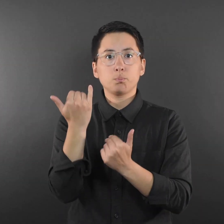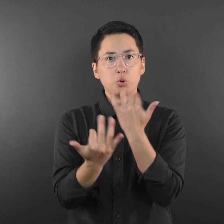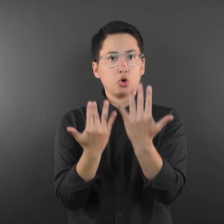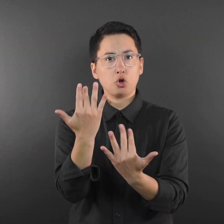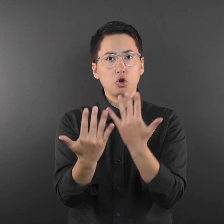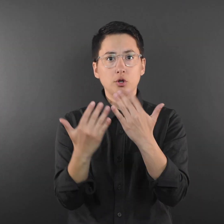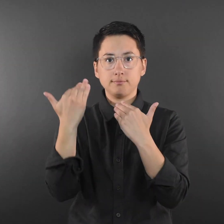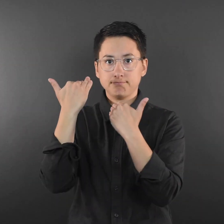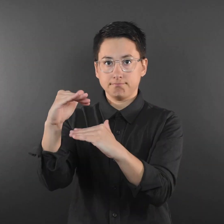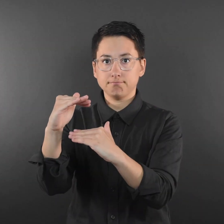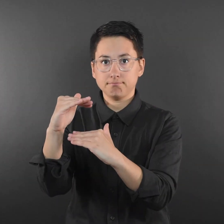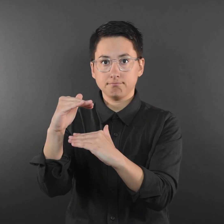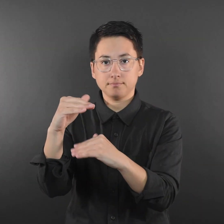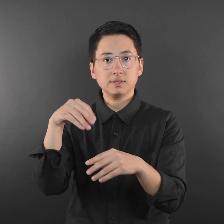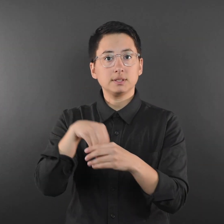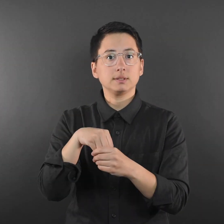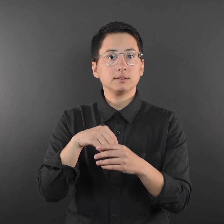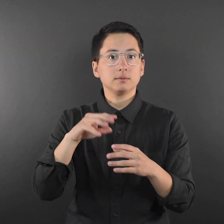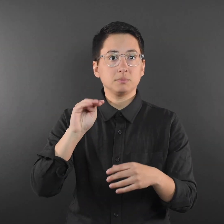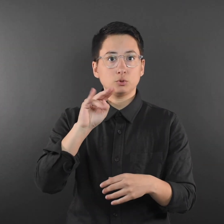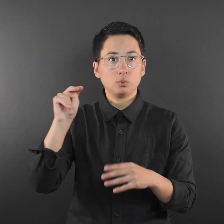Spring Burning Restrictions Begin in Minnesota